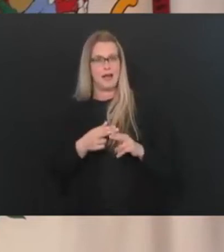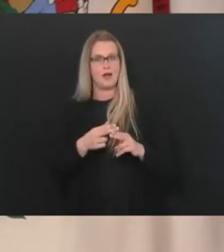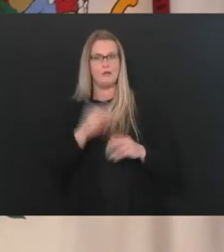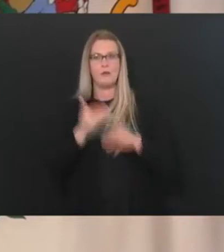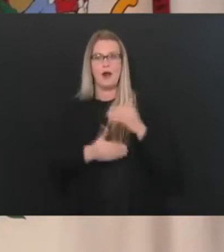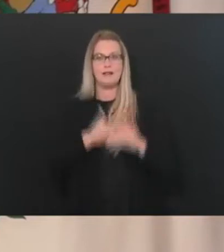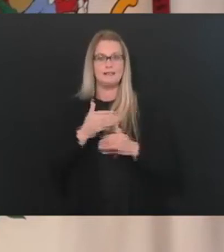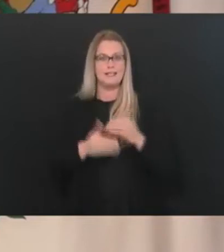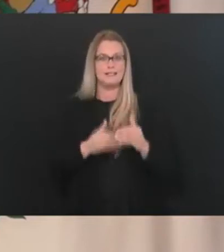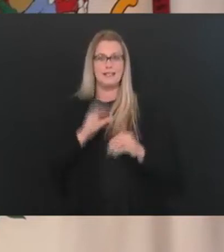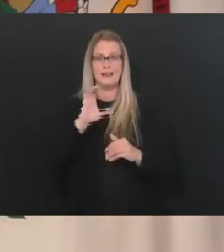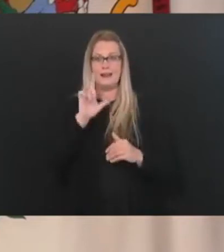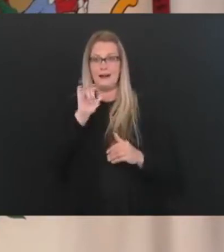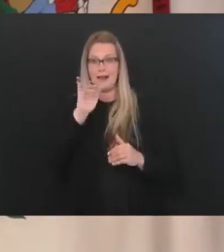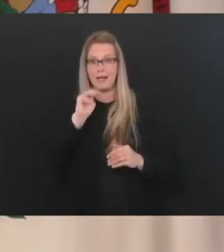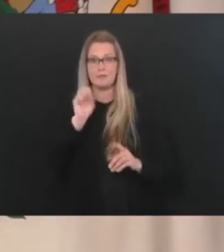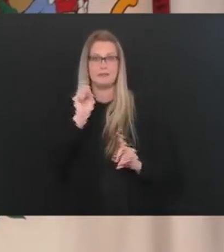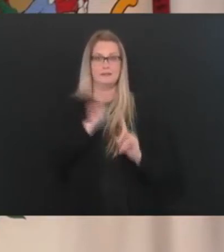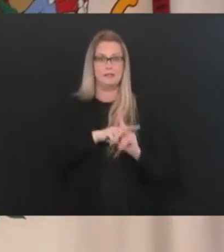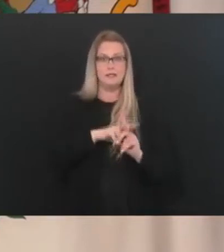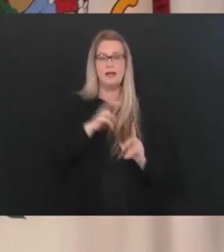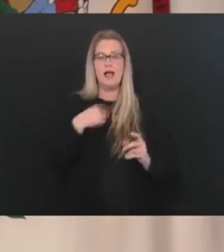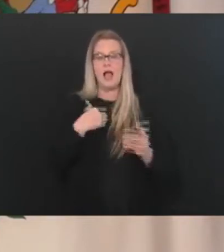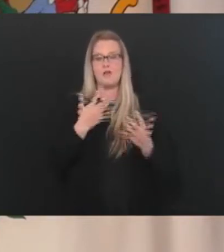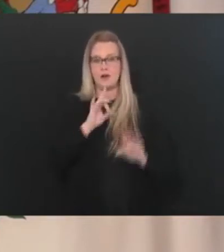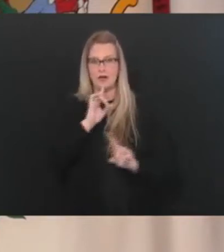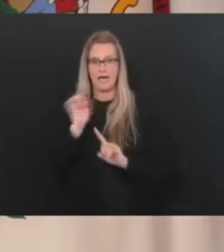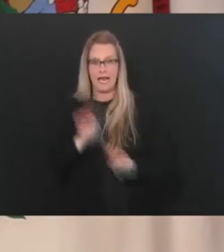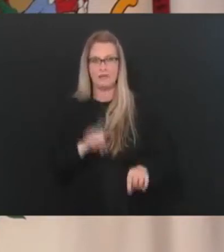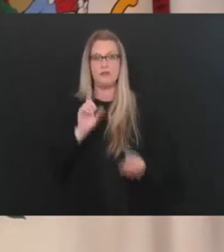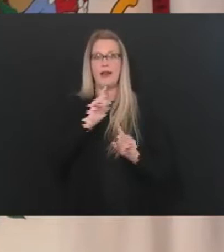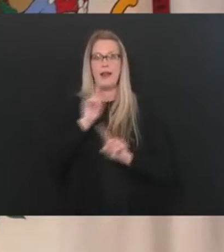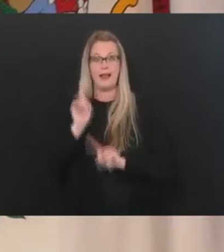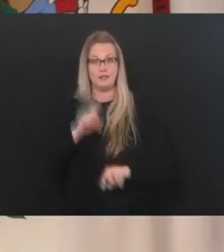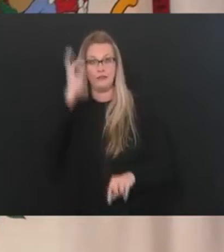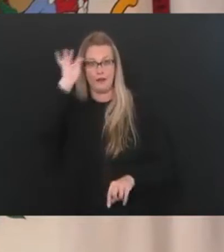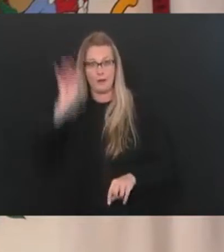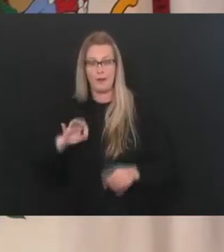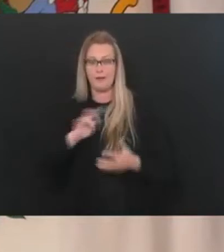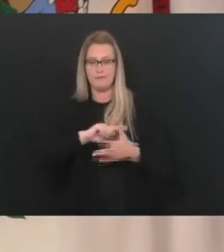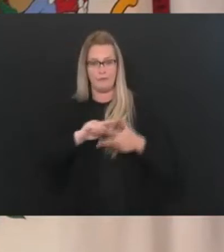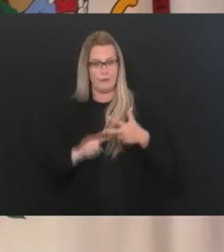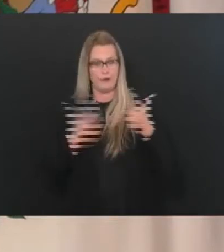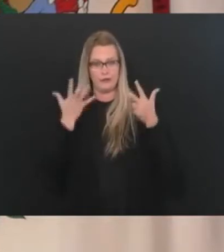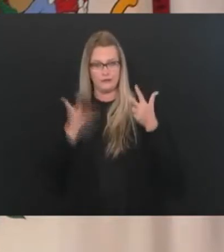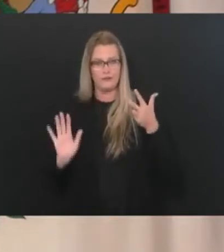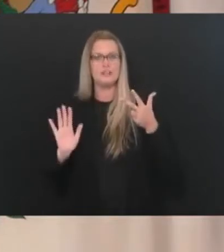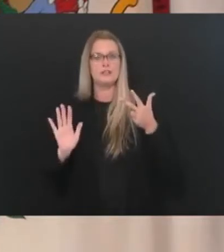AND YOU ASKED ME ABOUT, YOU KNOW, FROM THE STANDPOINT OF PROCESSING OUR UNEMPLOYMENT CLAIMS, AND I'VE GIVEN YOU THAT